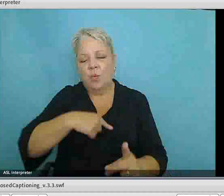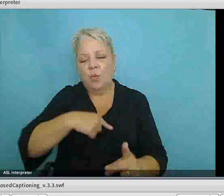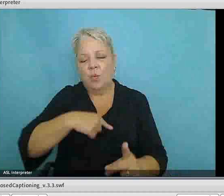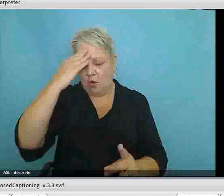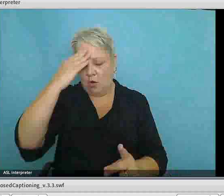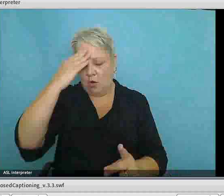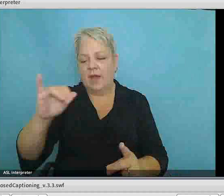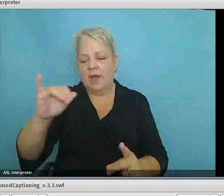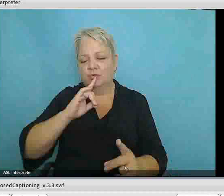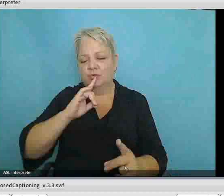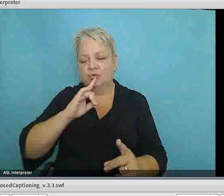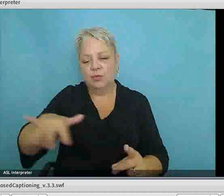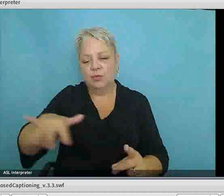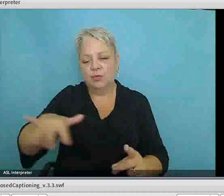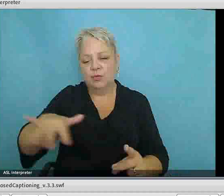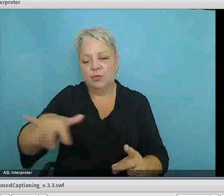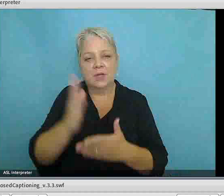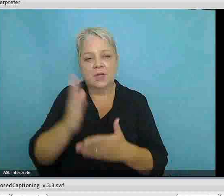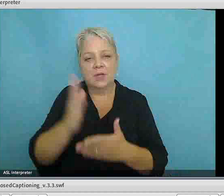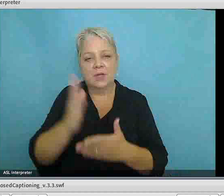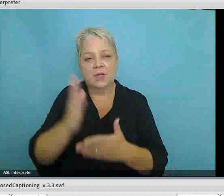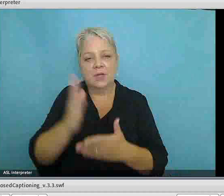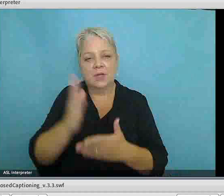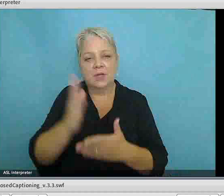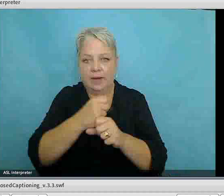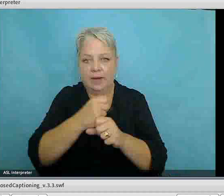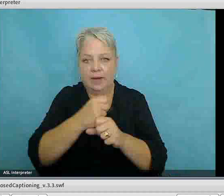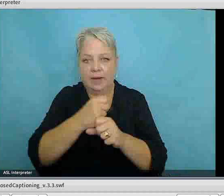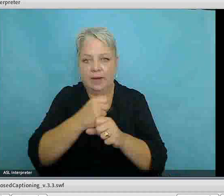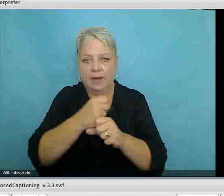We are, you know, doing as much advertising as we can.